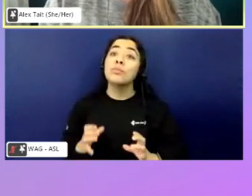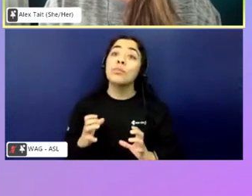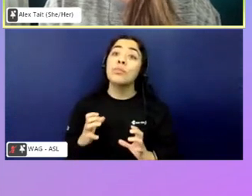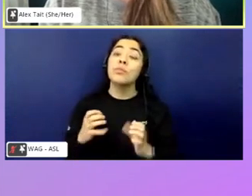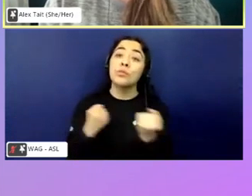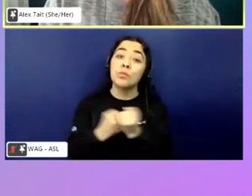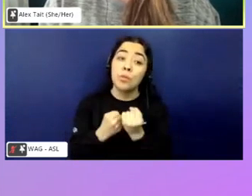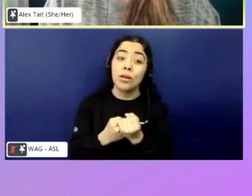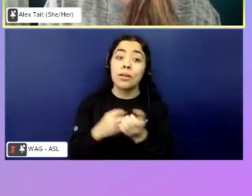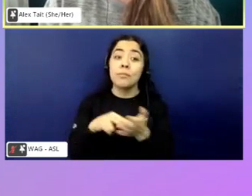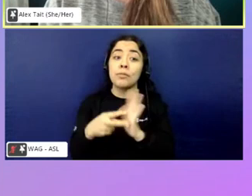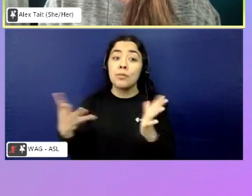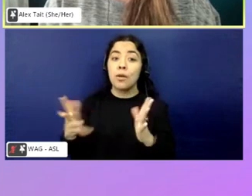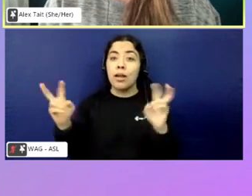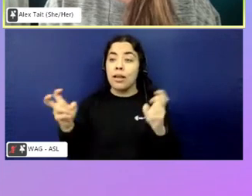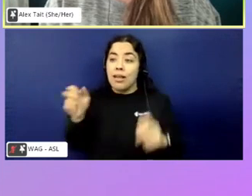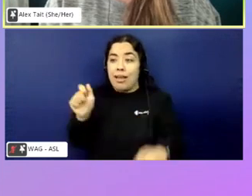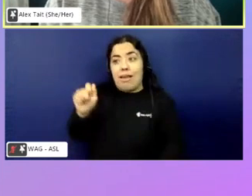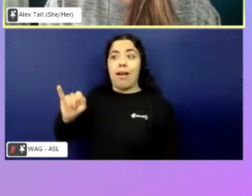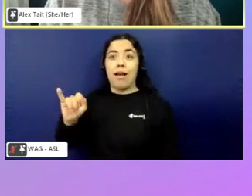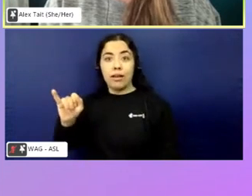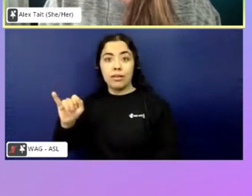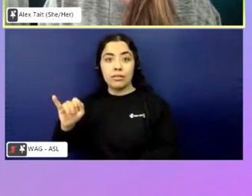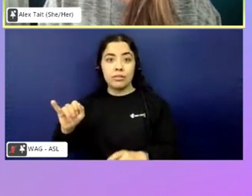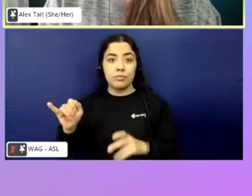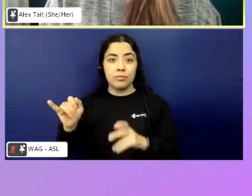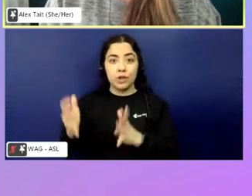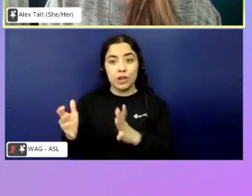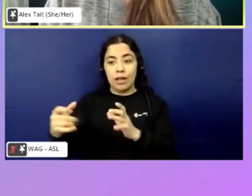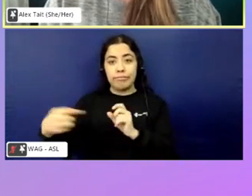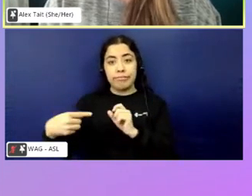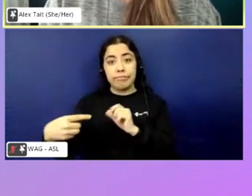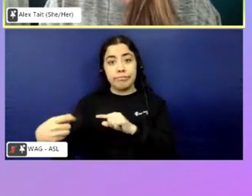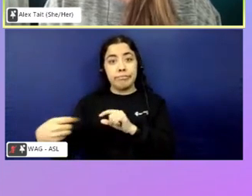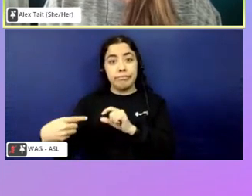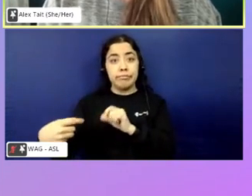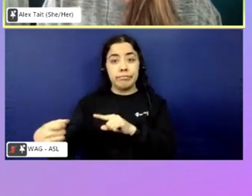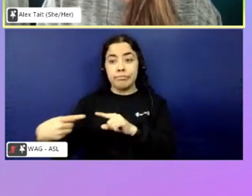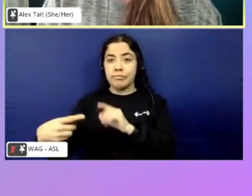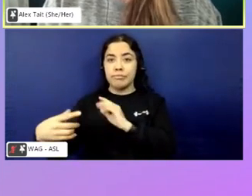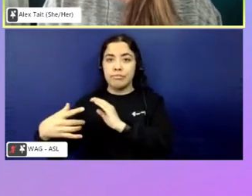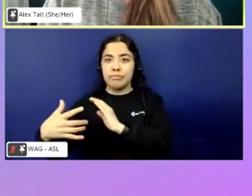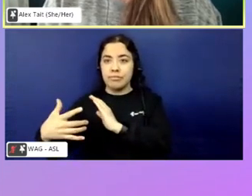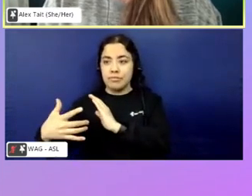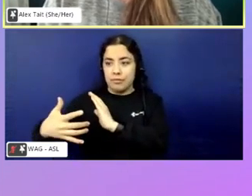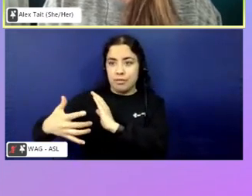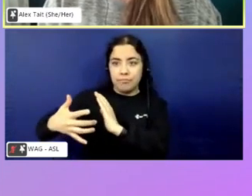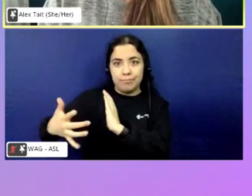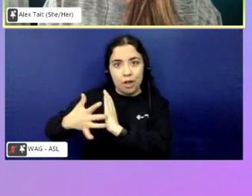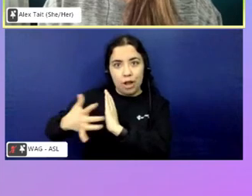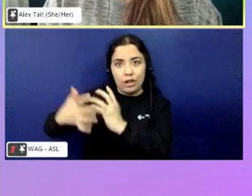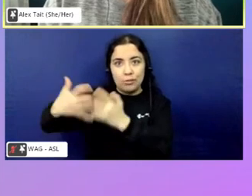that came up was customer support. Or as the subtitle of this says AI chat bots are the worst. That is a quote